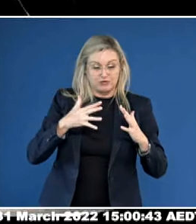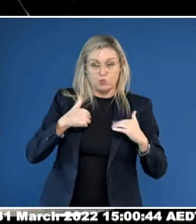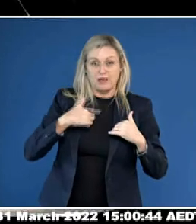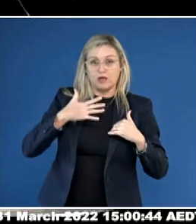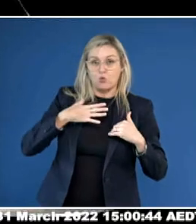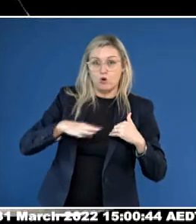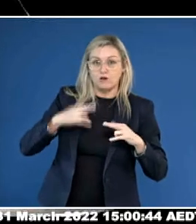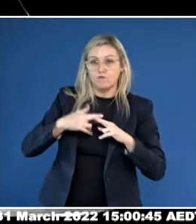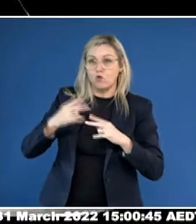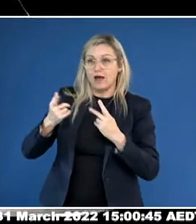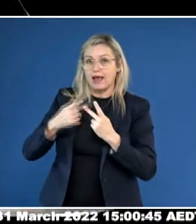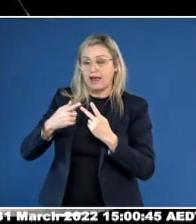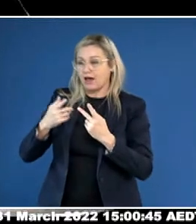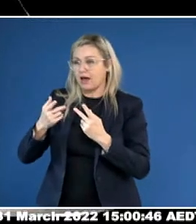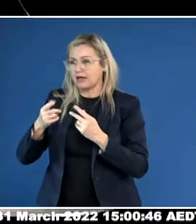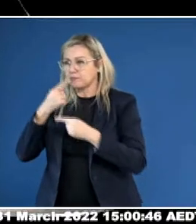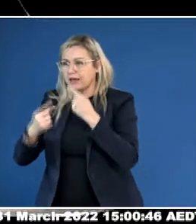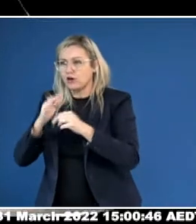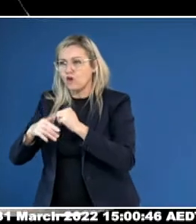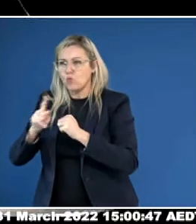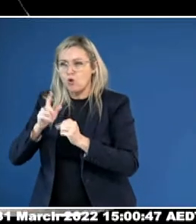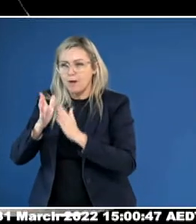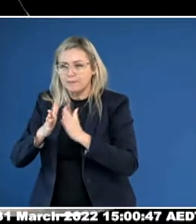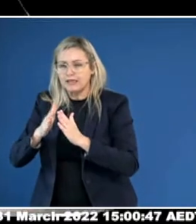area on safety and safety from all forms of violence.